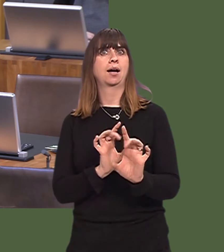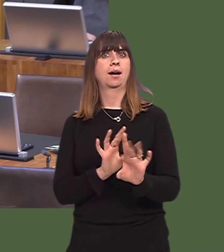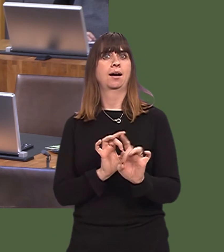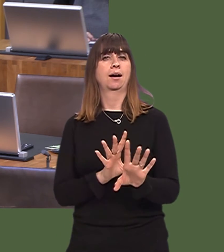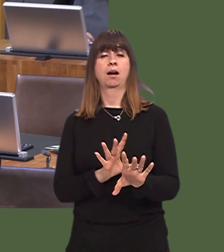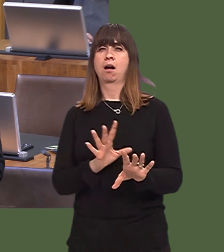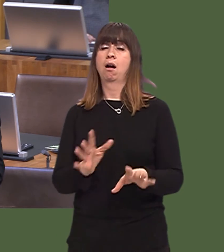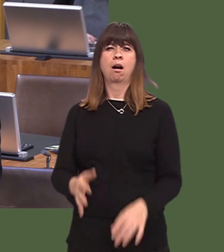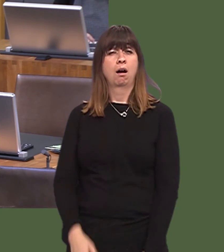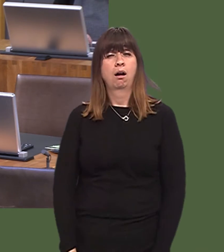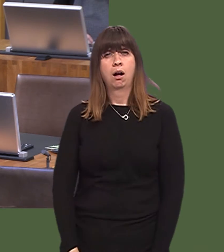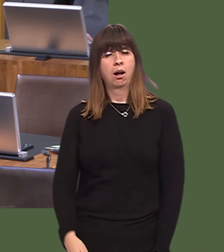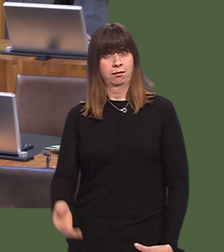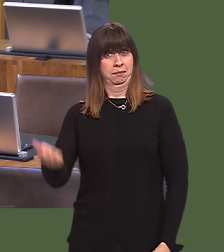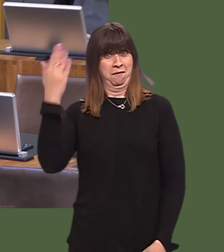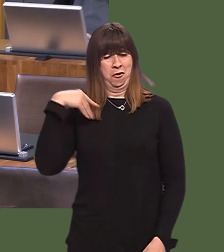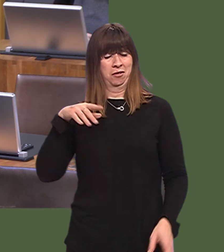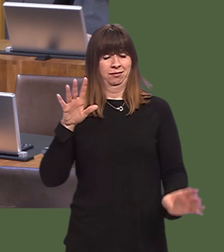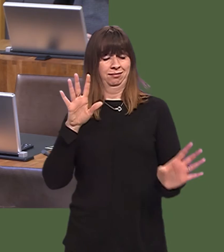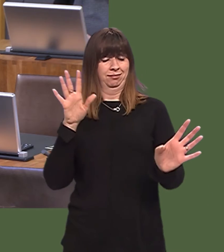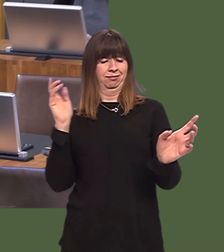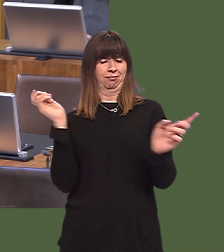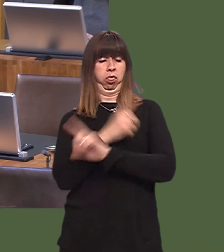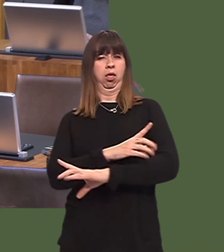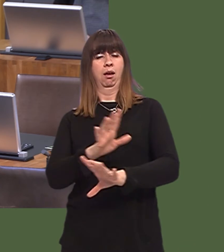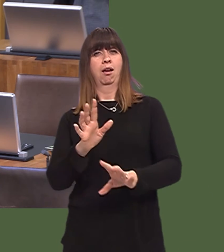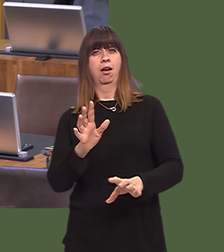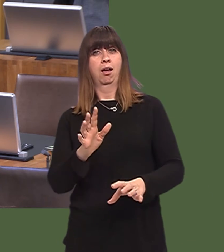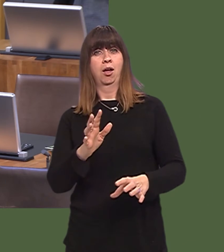We had this bizarre situation at one point where it was said that the Wales and borders